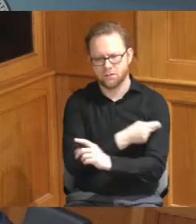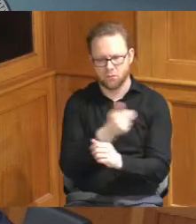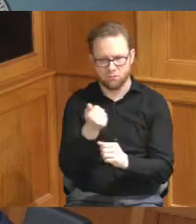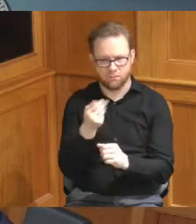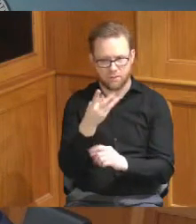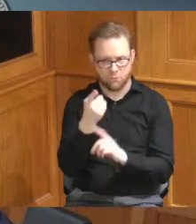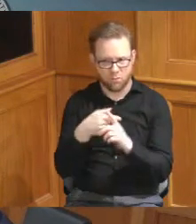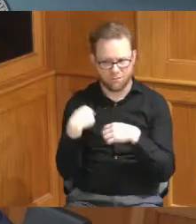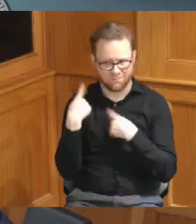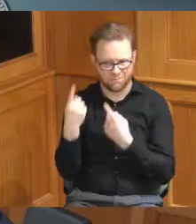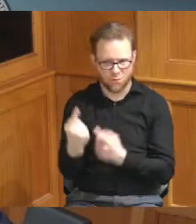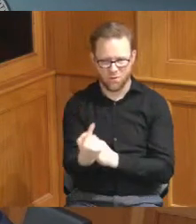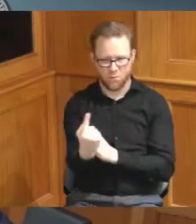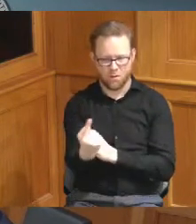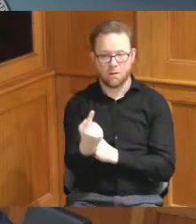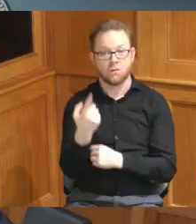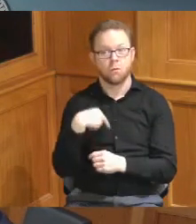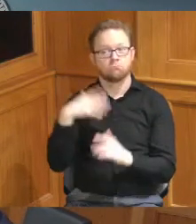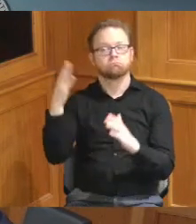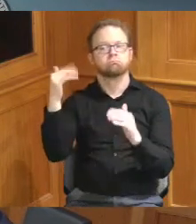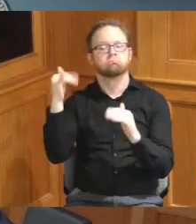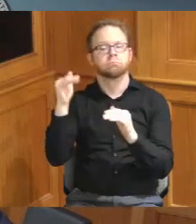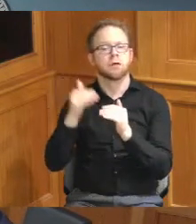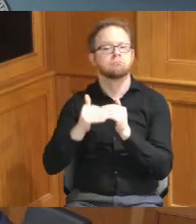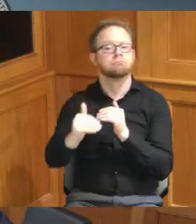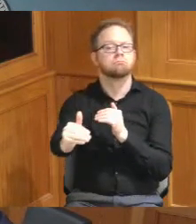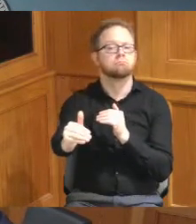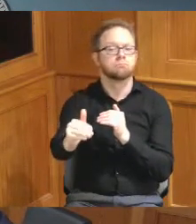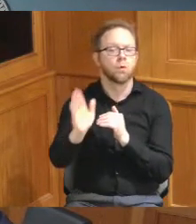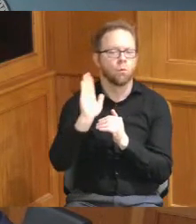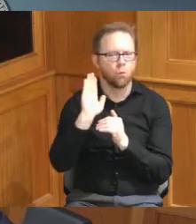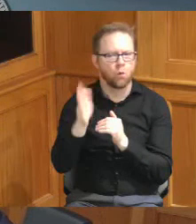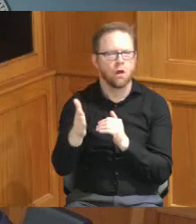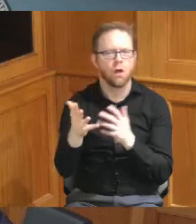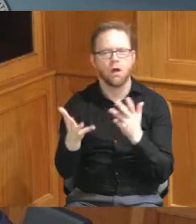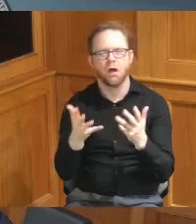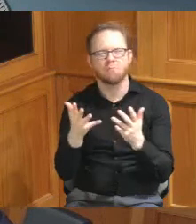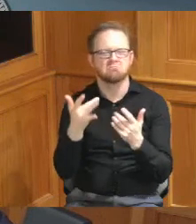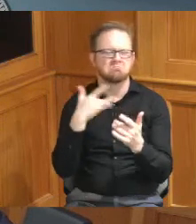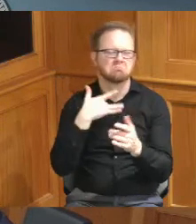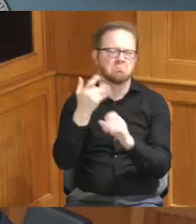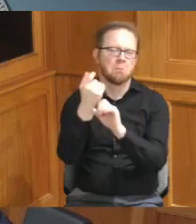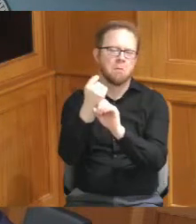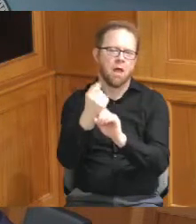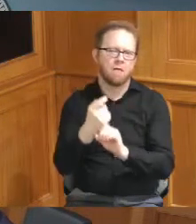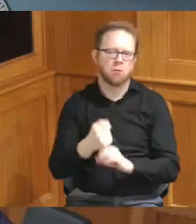anticipation is that yes there will be likely kind of an annual cyclical process for getting